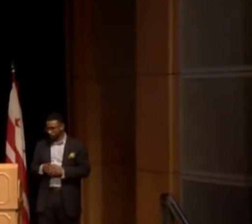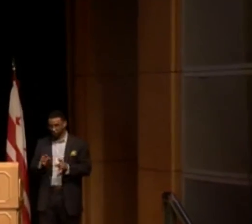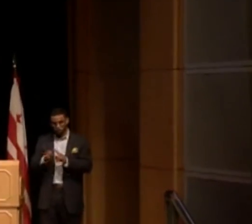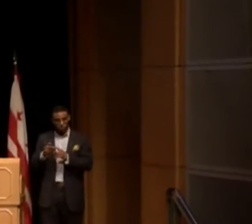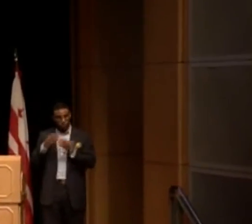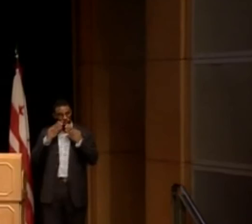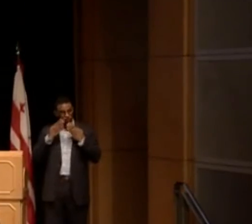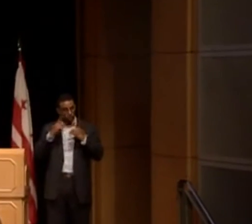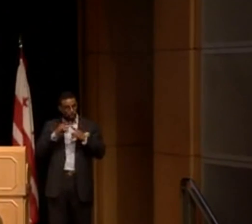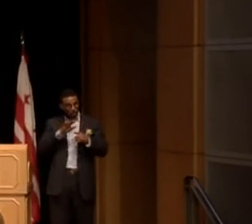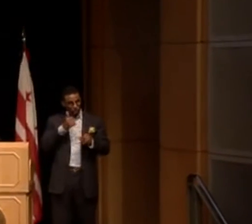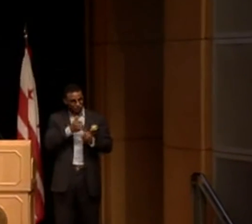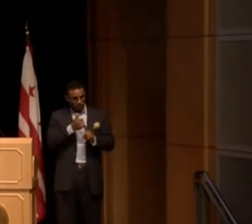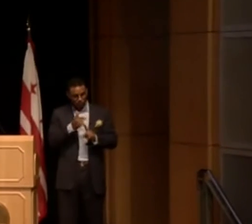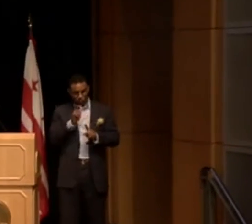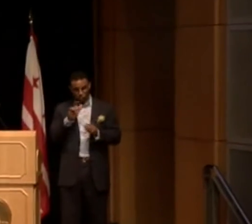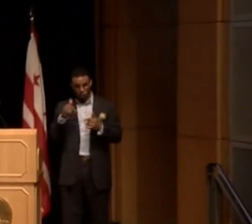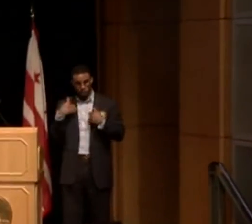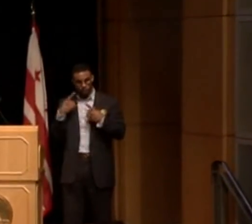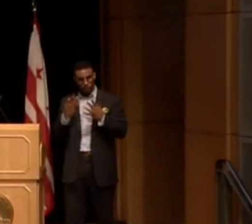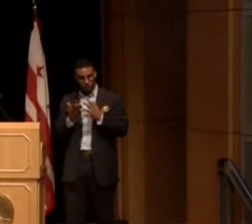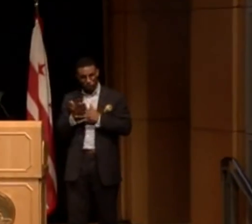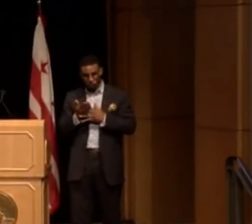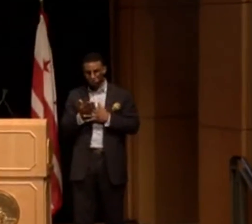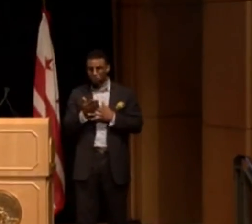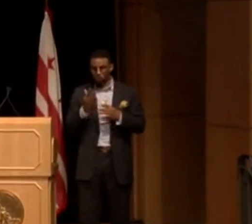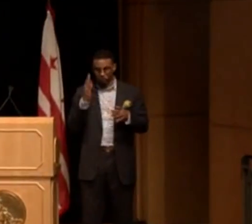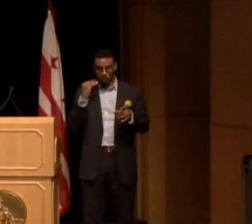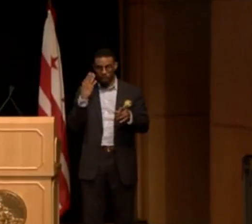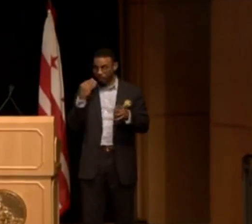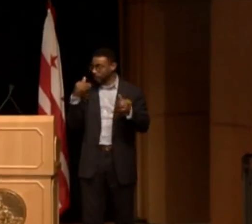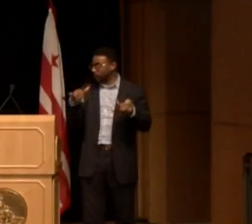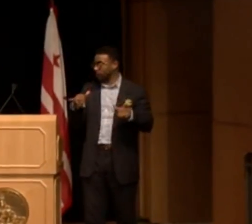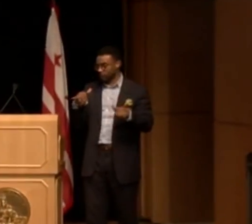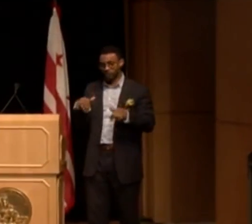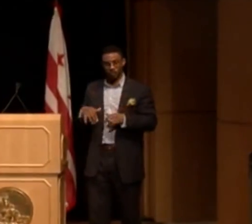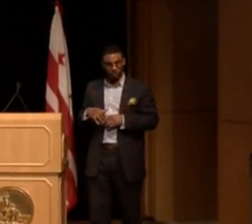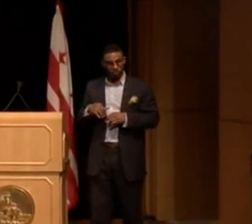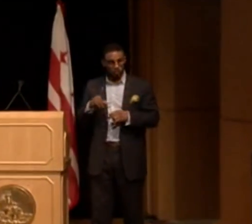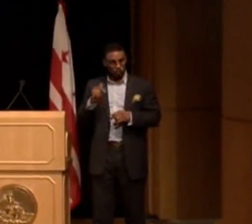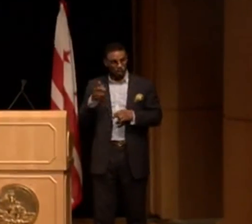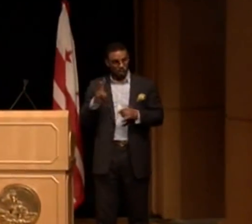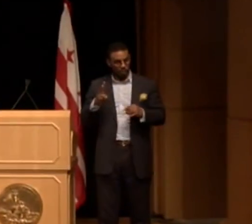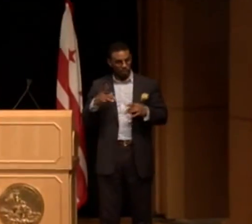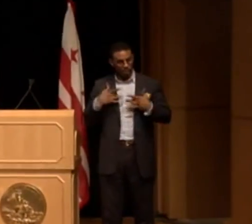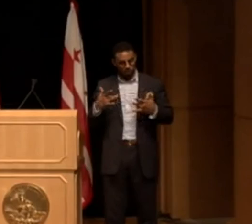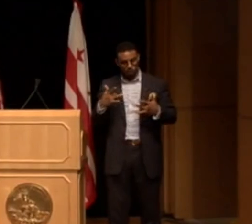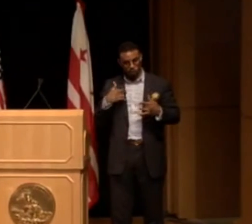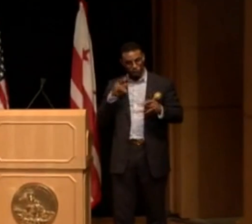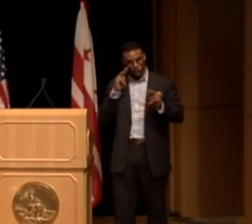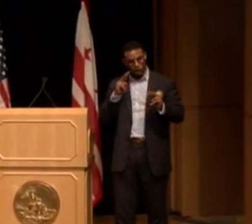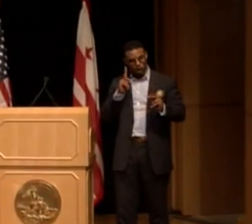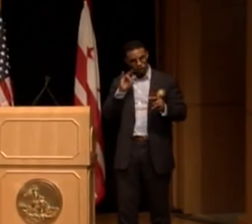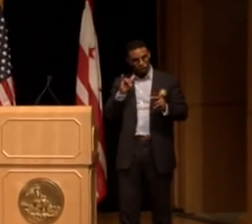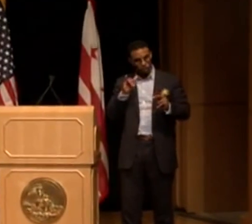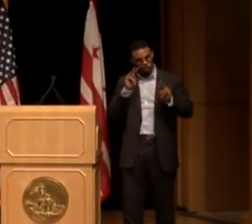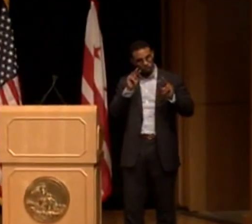ALSO THANK YOU TO YOURSELVES YOU ALL HAVE BEEN THROUGH MARCH MADNESS 2017 NOW. WE LOOK VERY MUCH FORWARD TO